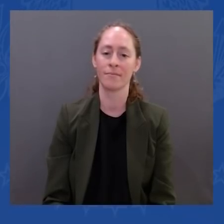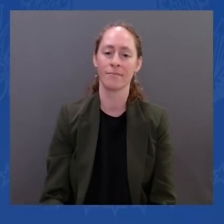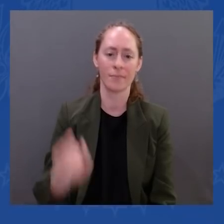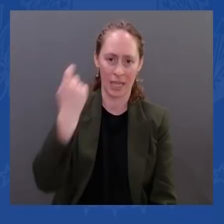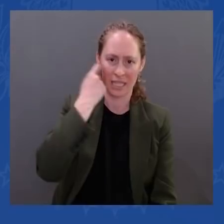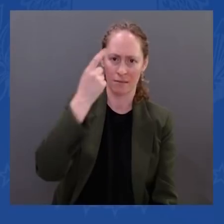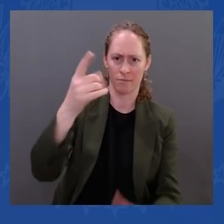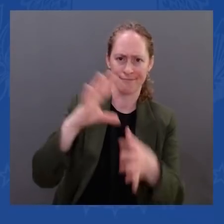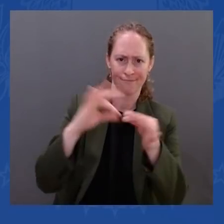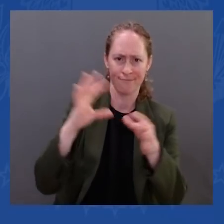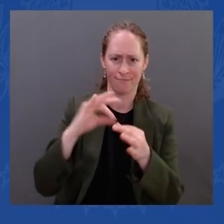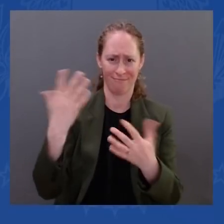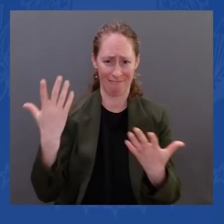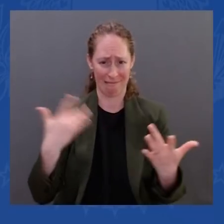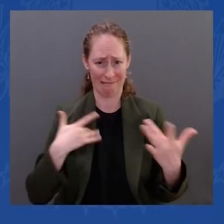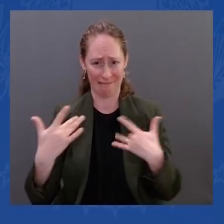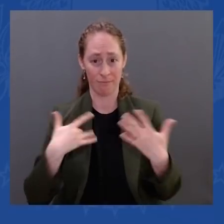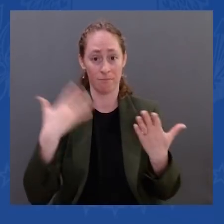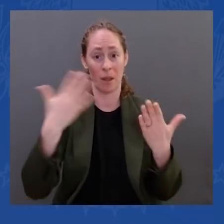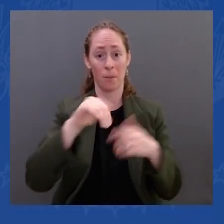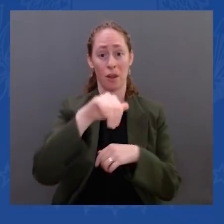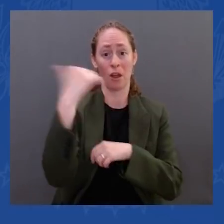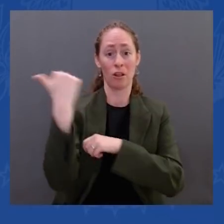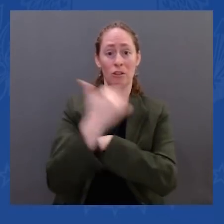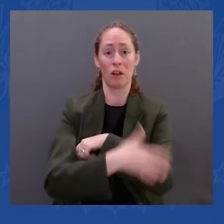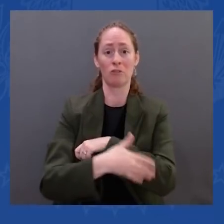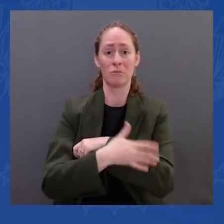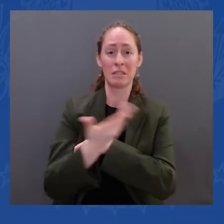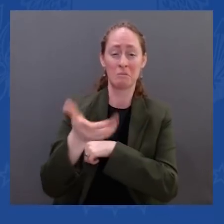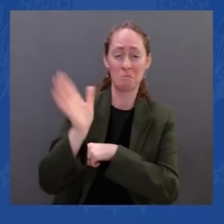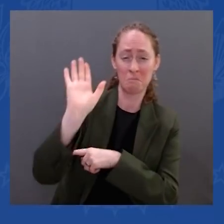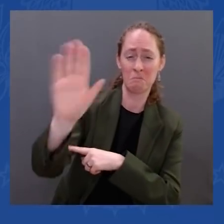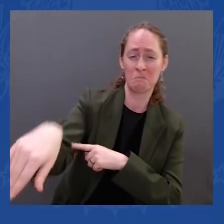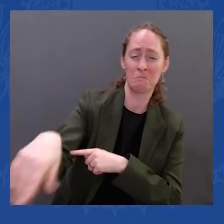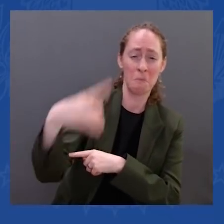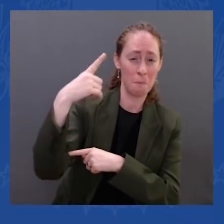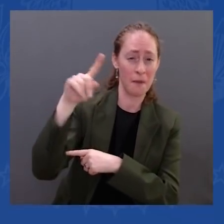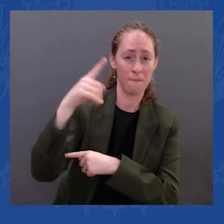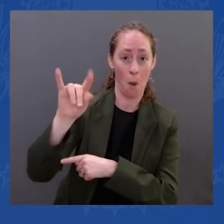but we're going to discuss various matters, not only with the United States,